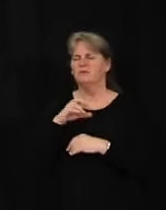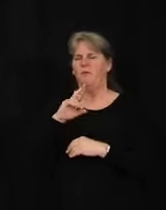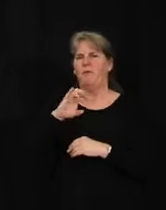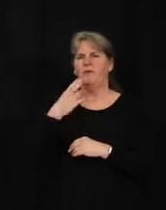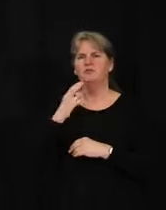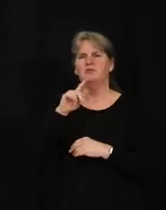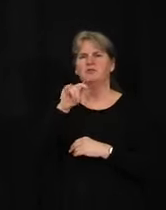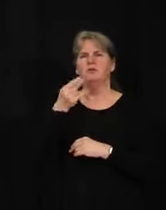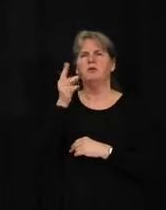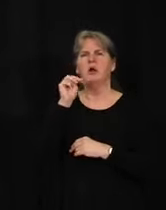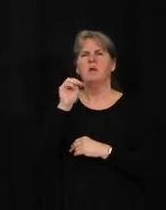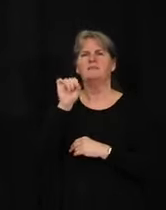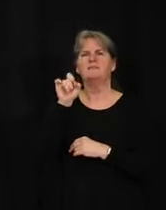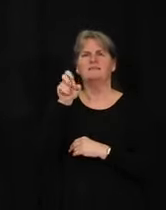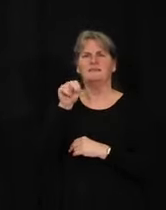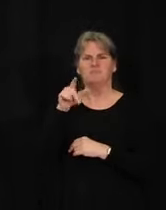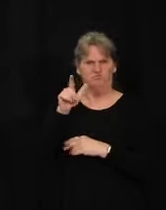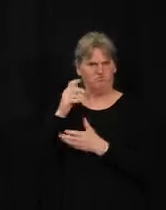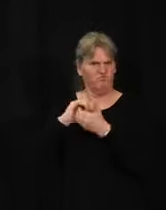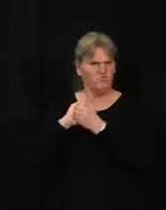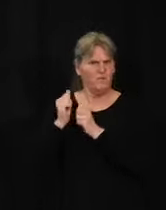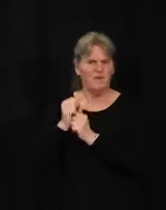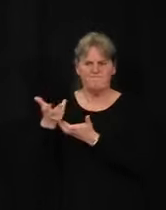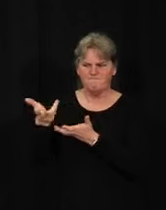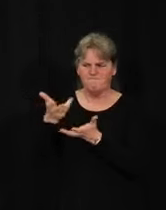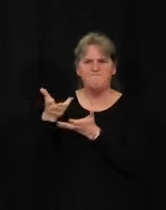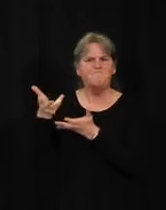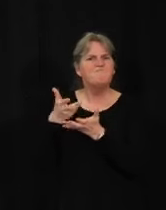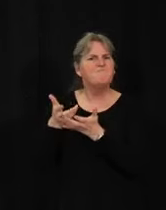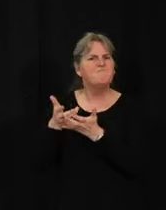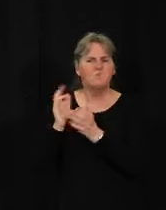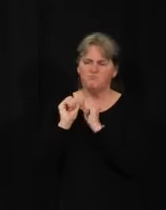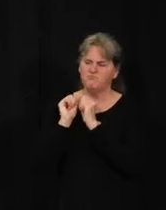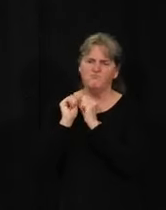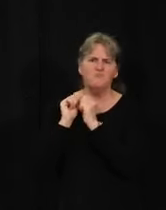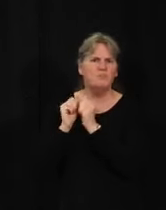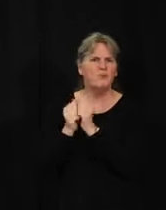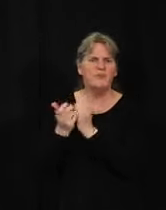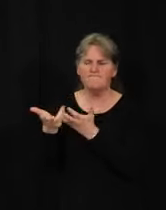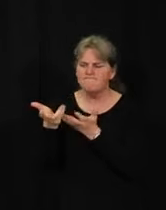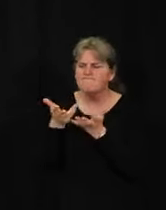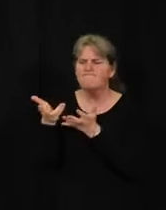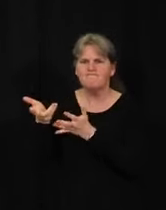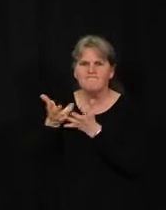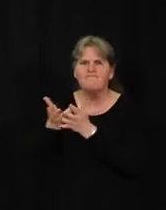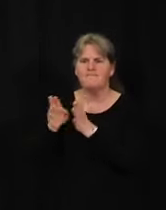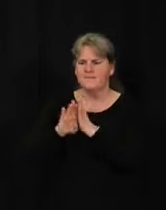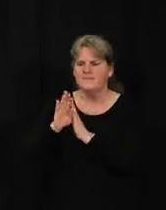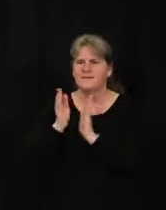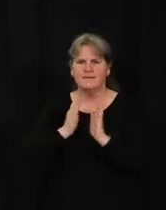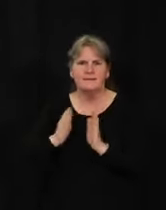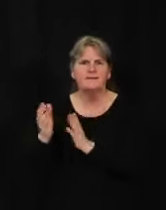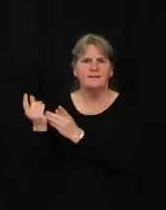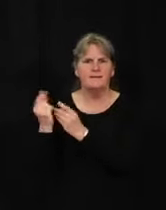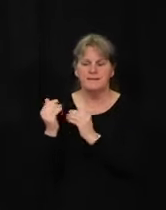Thomson, for working together with us on this. We will continue to work with them as they develop plans going